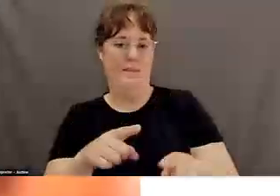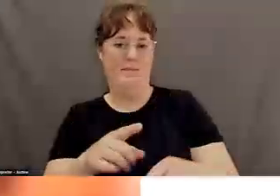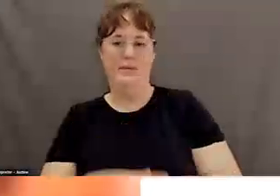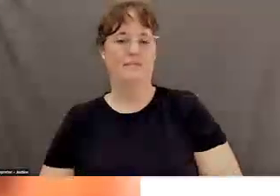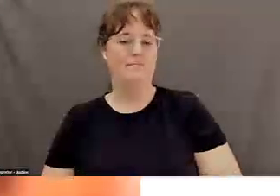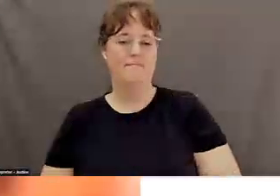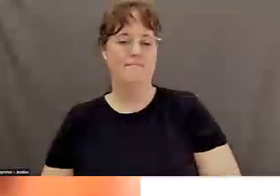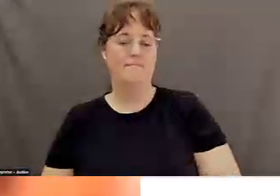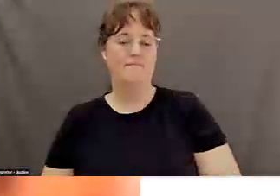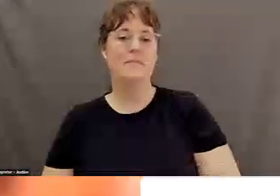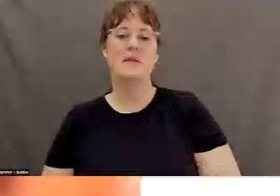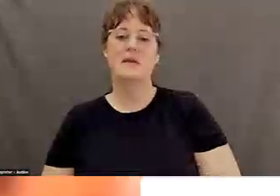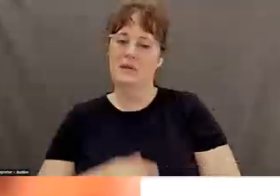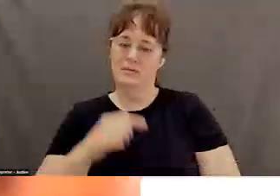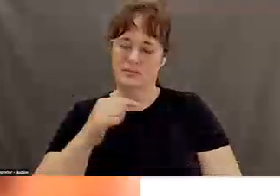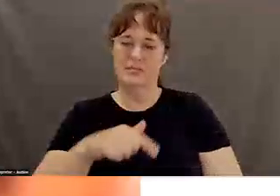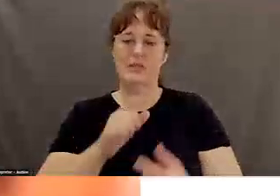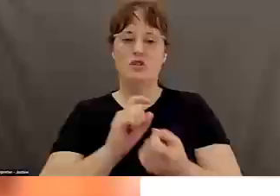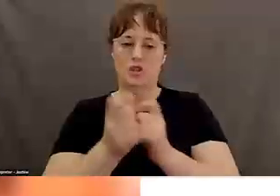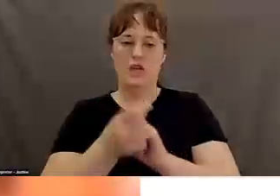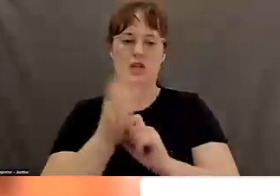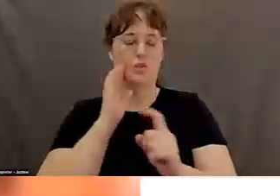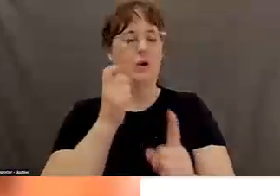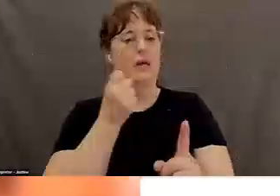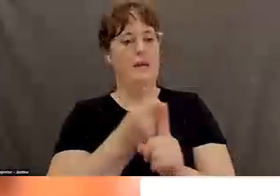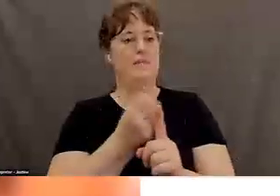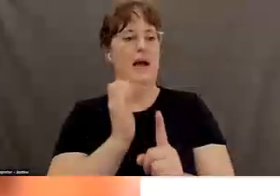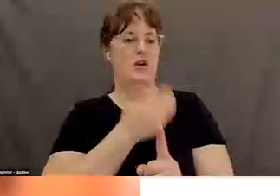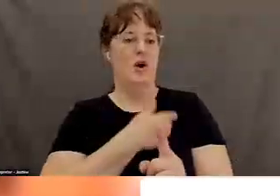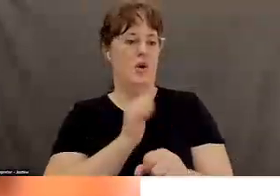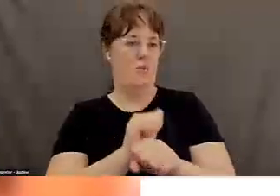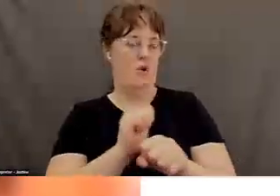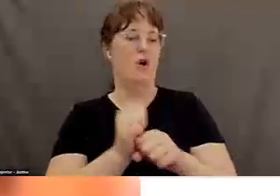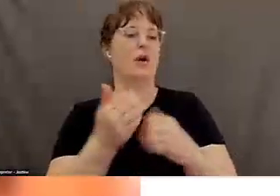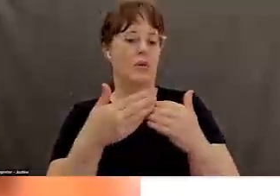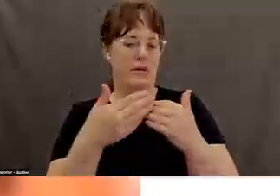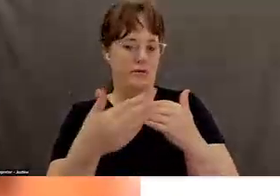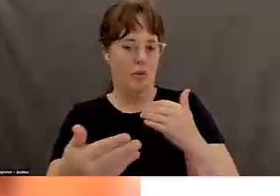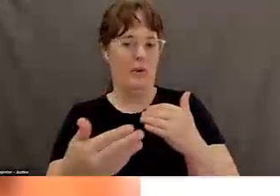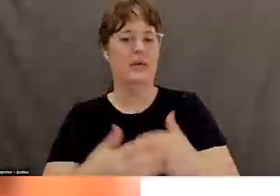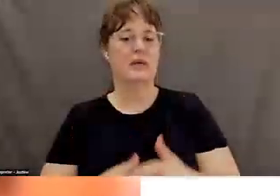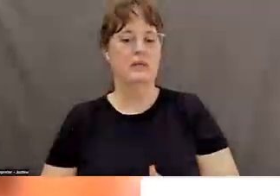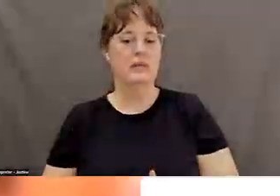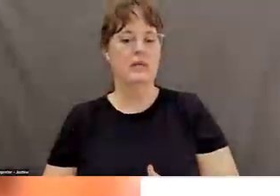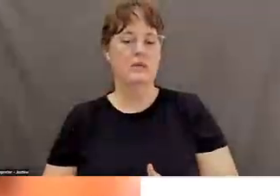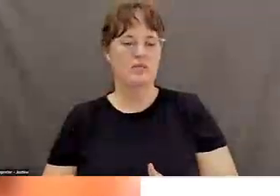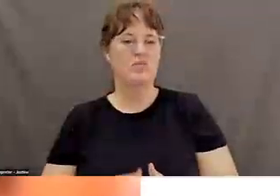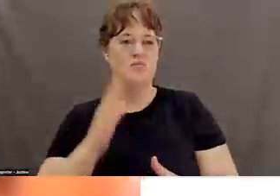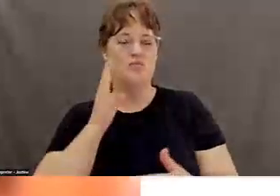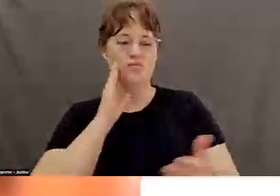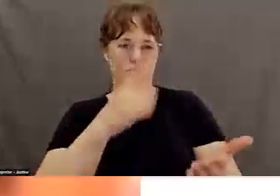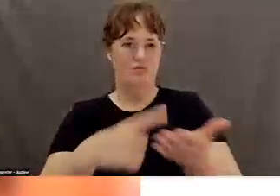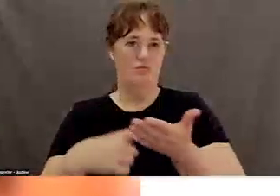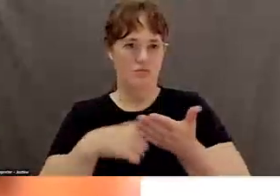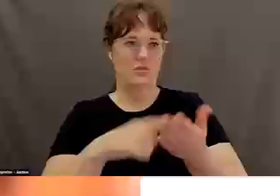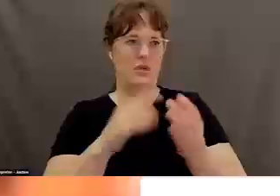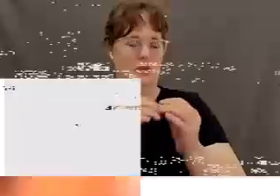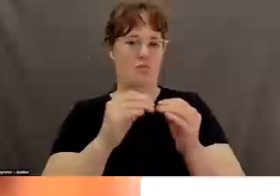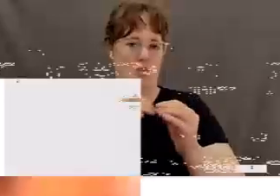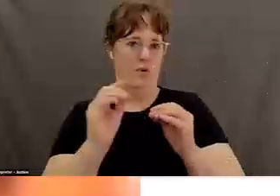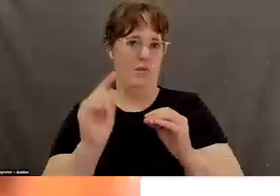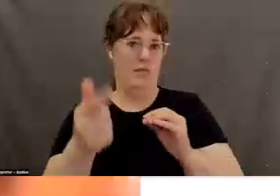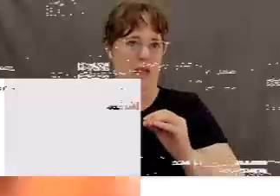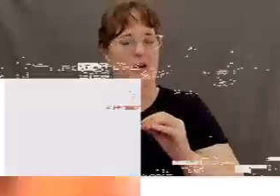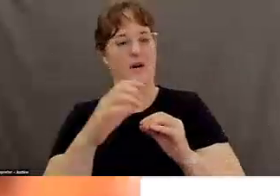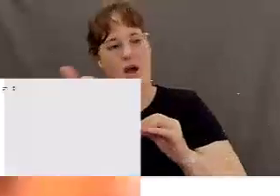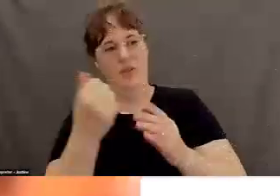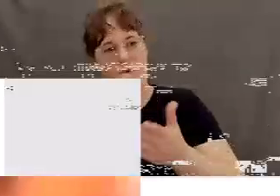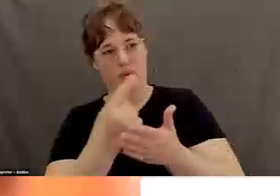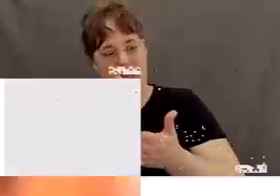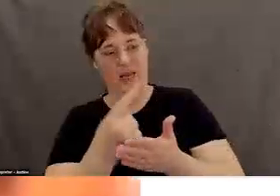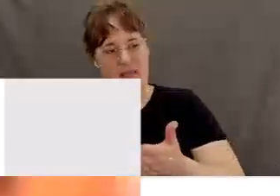Boardroom: impact our work moving forward. We'll have an opportunity to discuss those as the days and weeks unfold. But for now, Madam Chair, that is my report. Thank you so much.